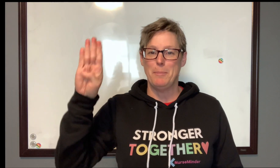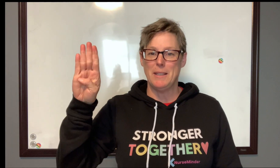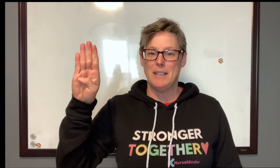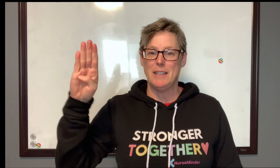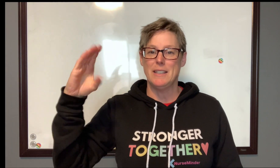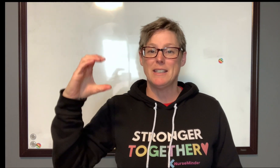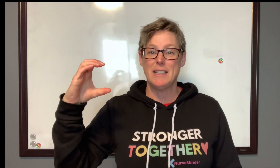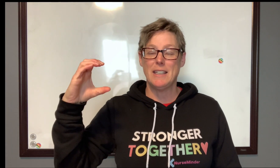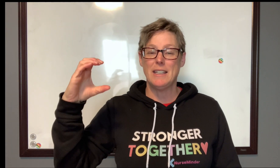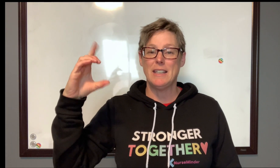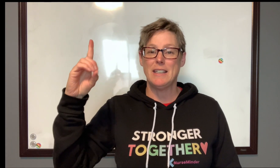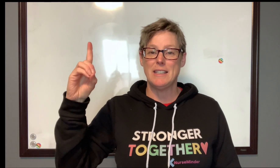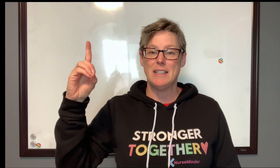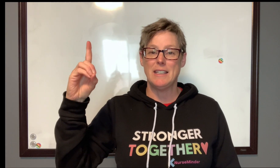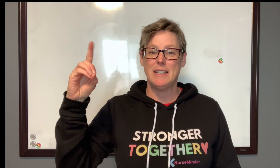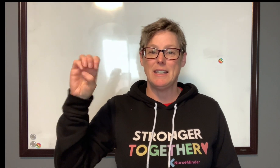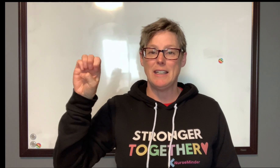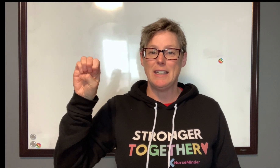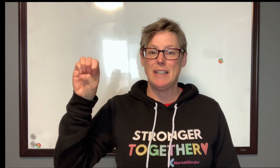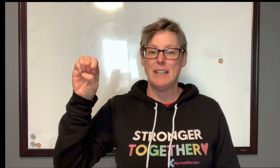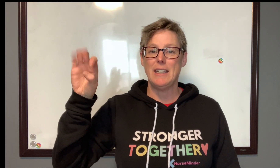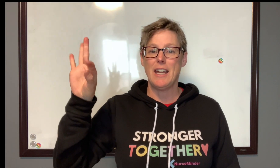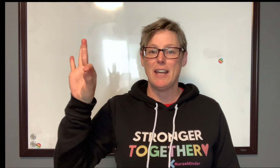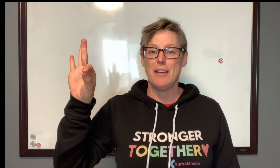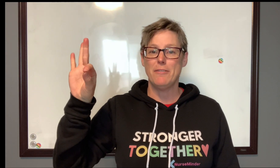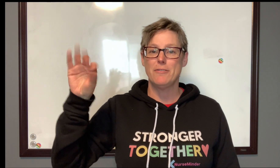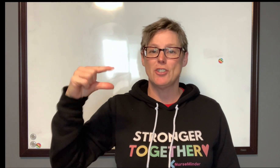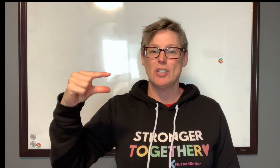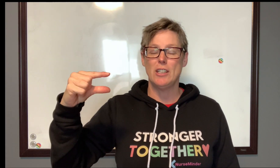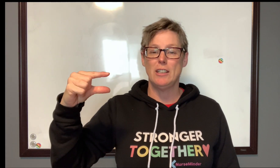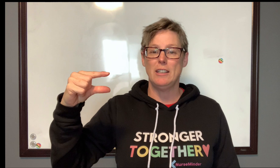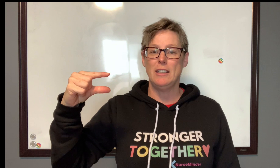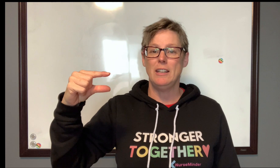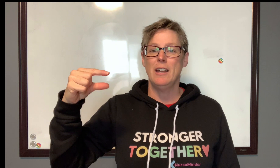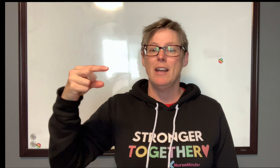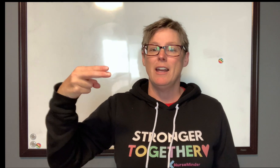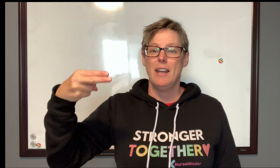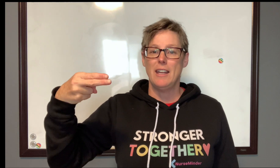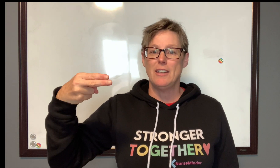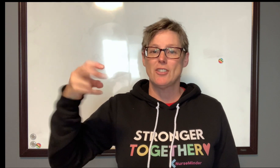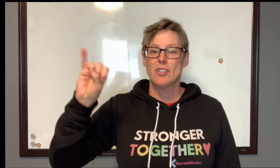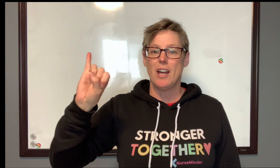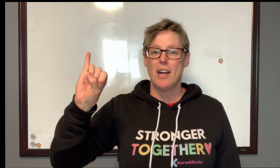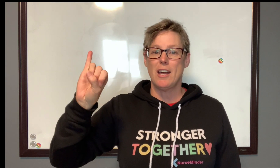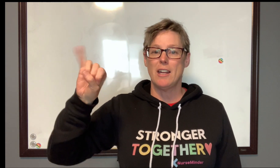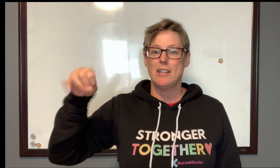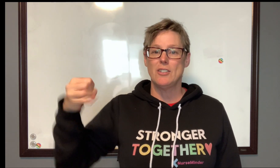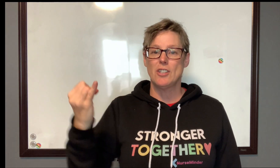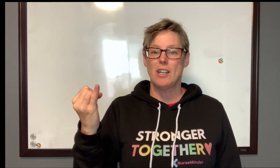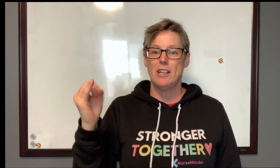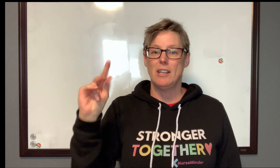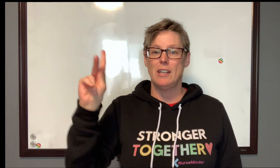b c d e f